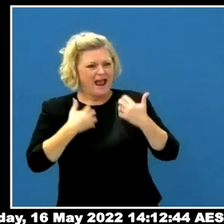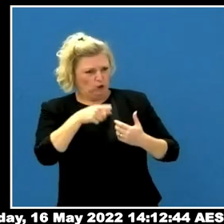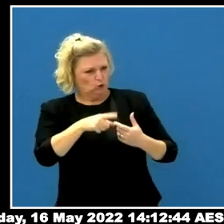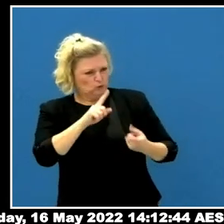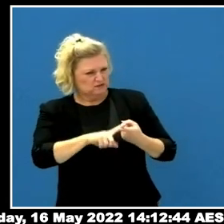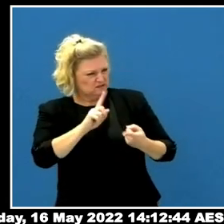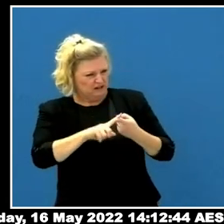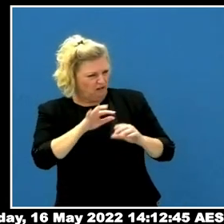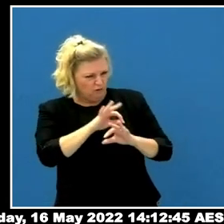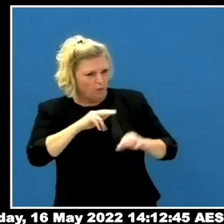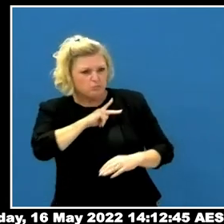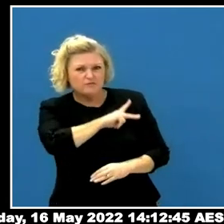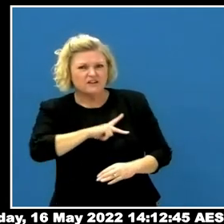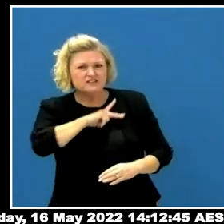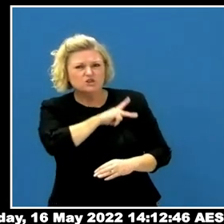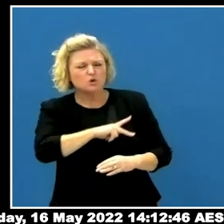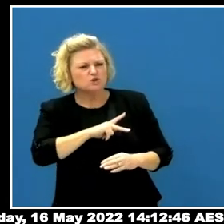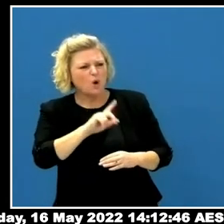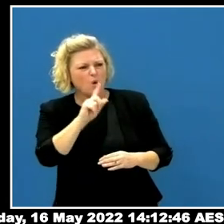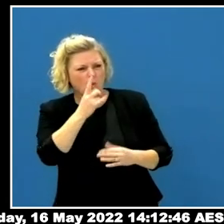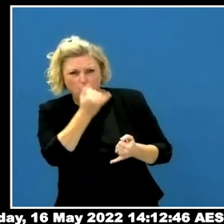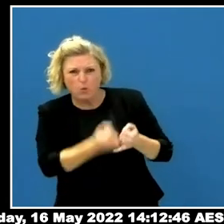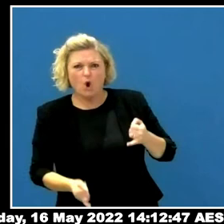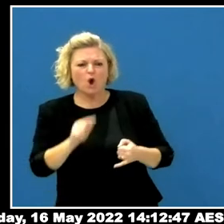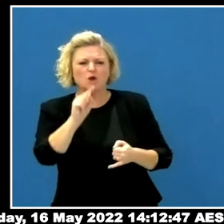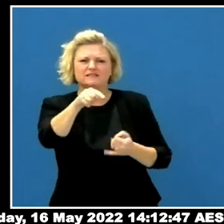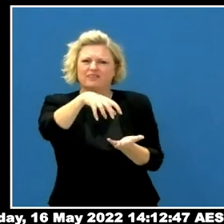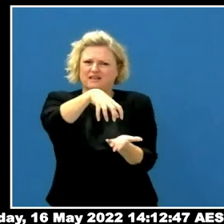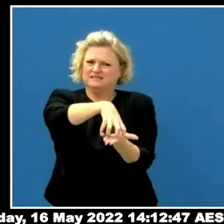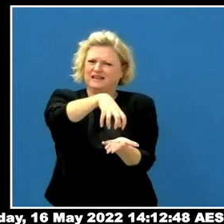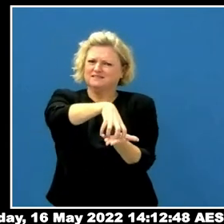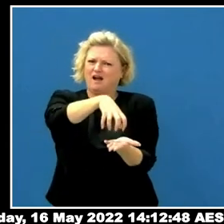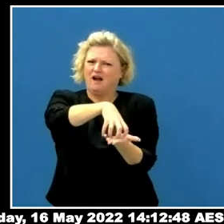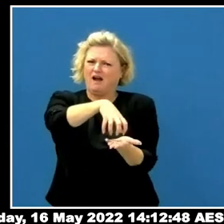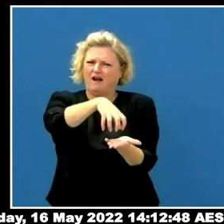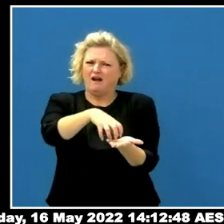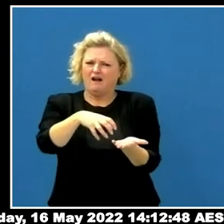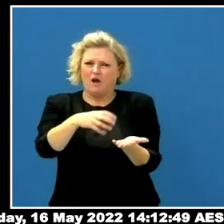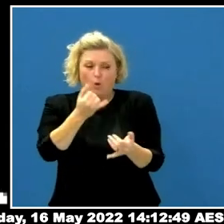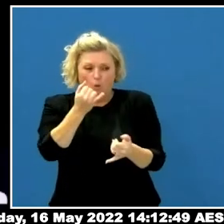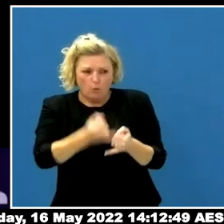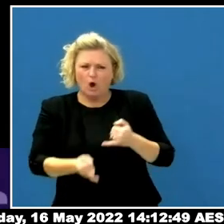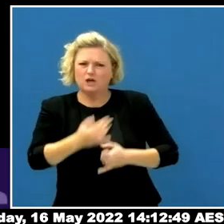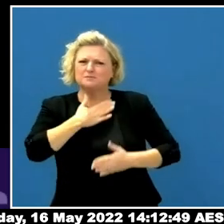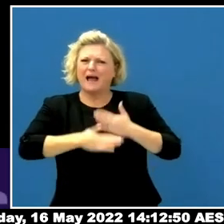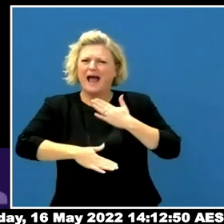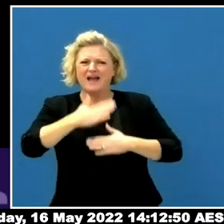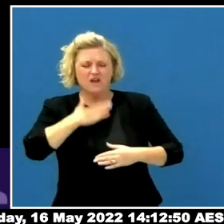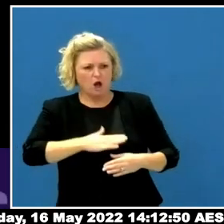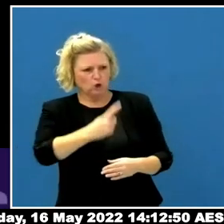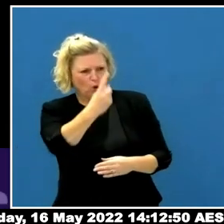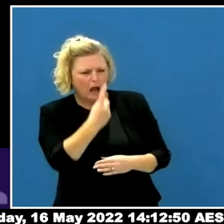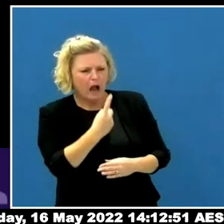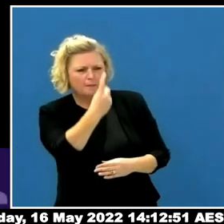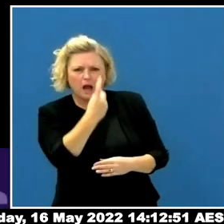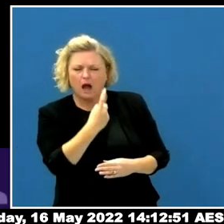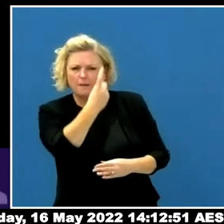do with him, but within this hour you have now come into this office, given him anxiety,